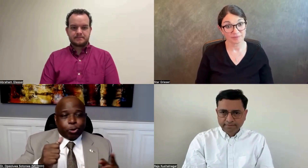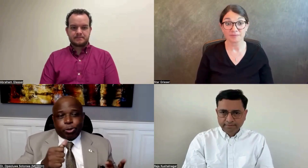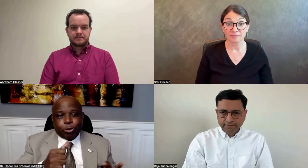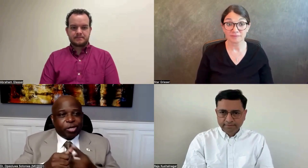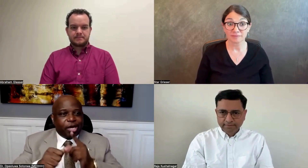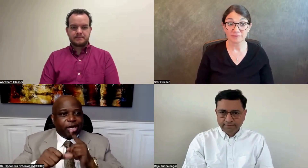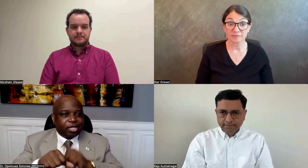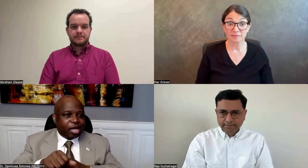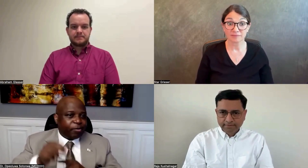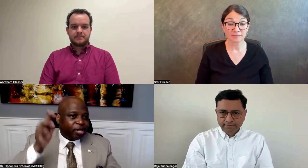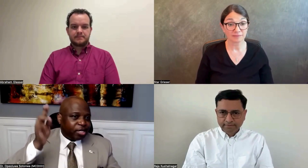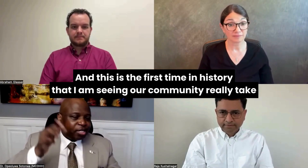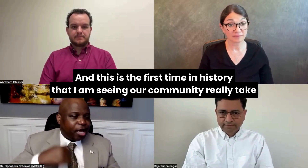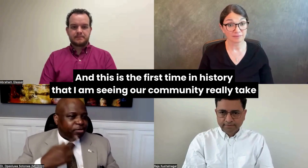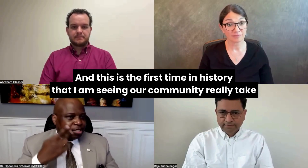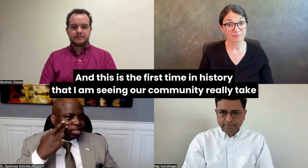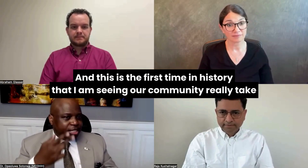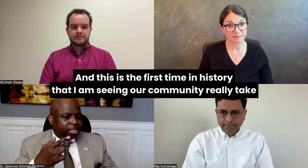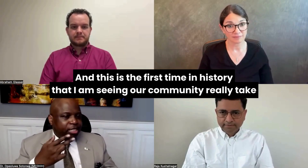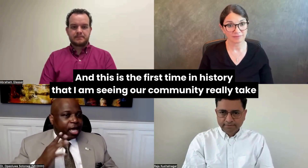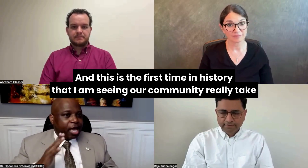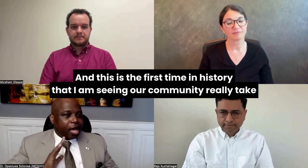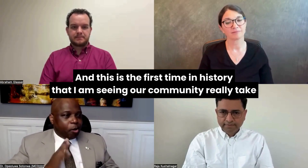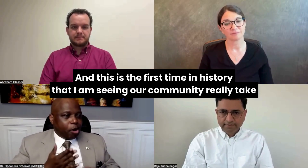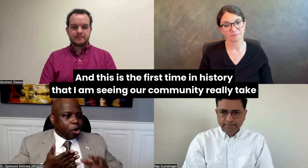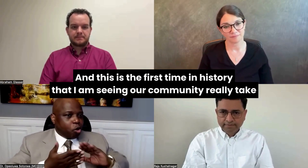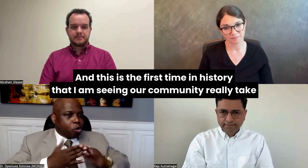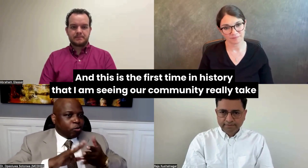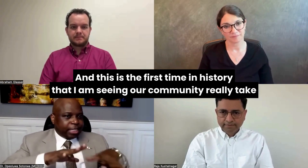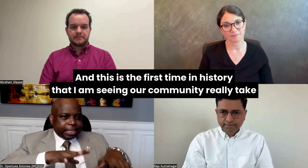And this is the first time in history that I am seeing our community really take